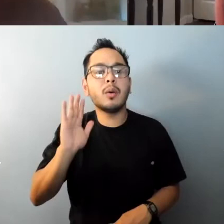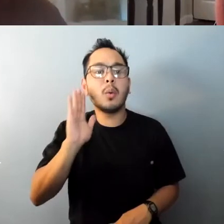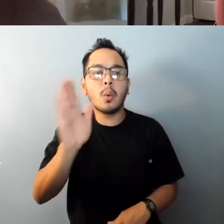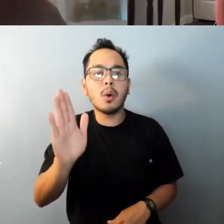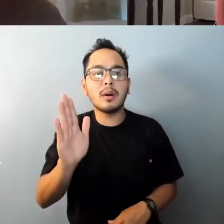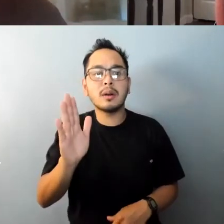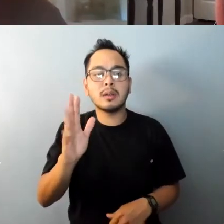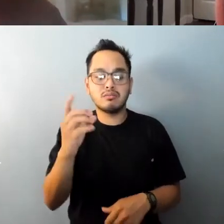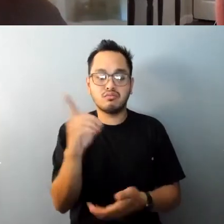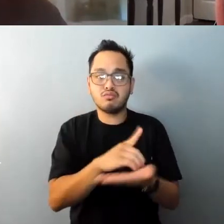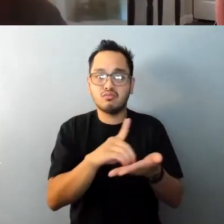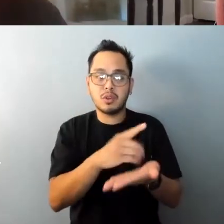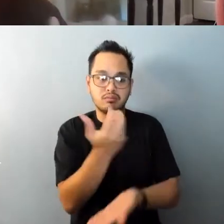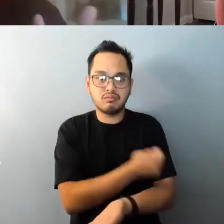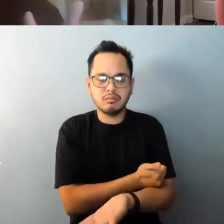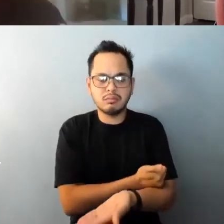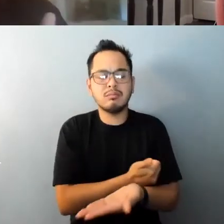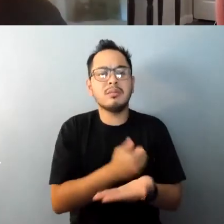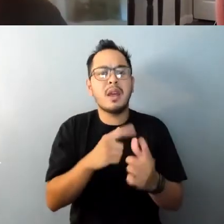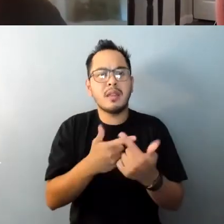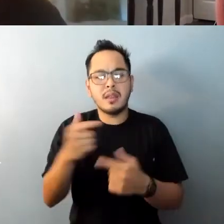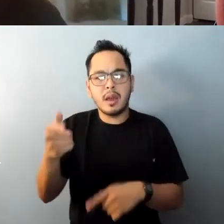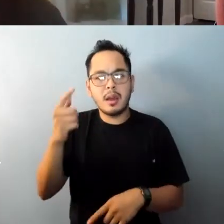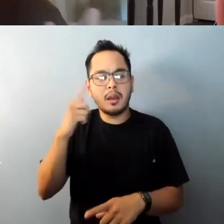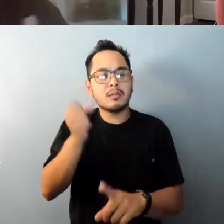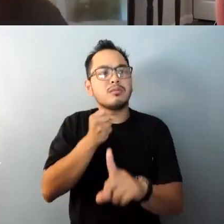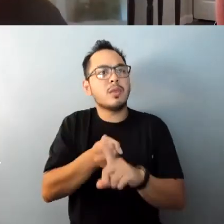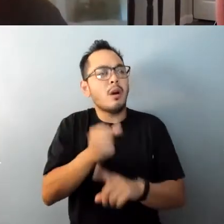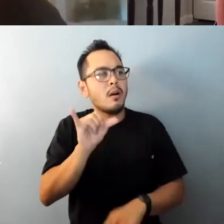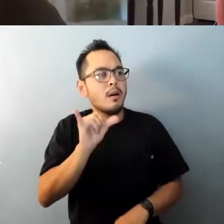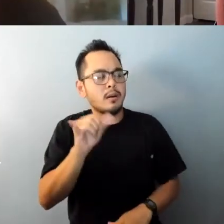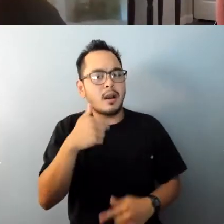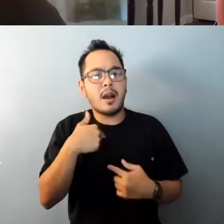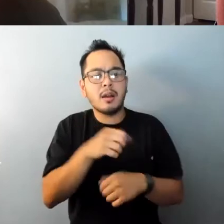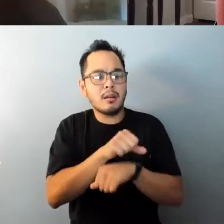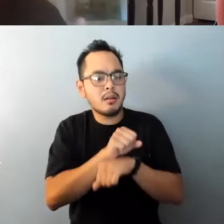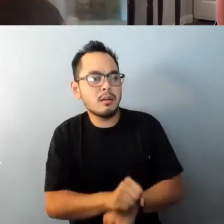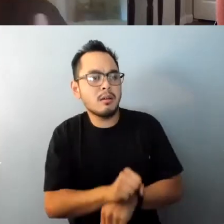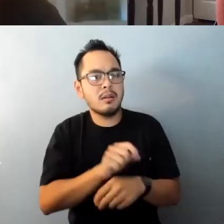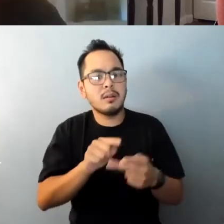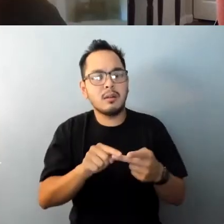memories of being tied down, of being in a great deal of pain without any sort of pain relief giving birth.